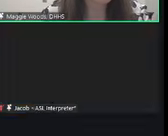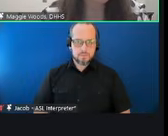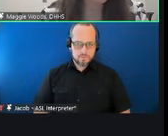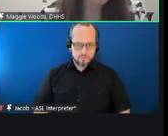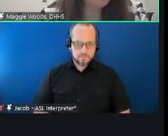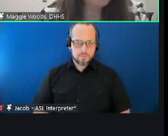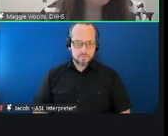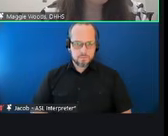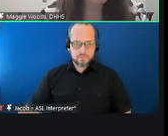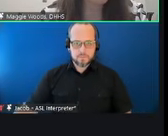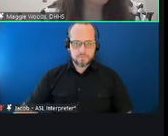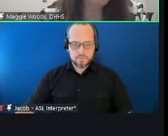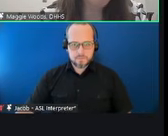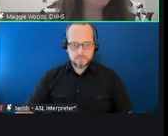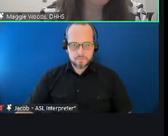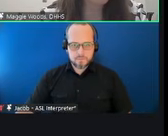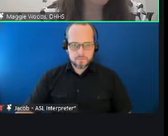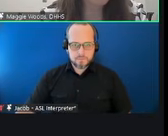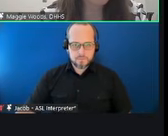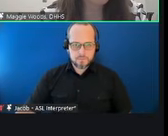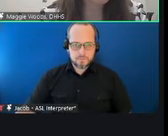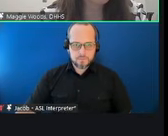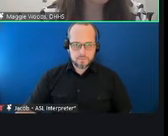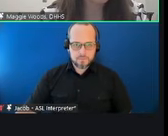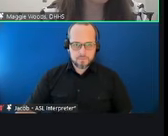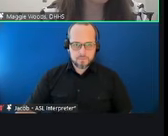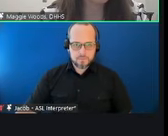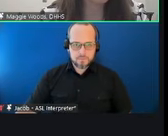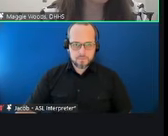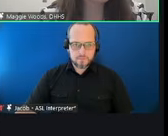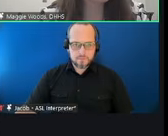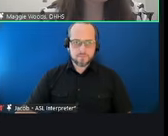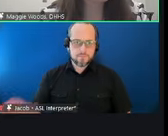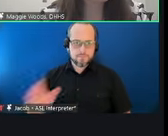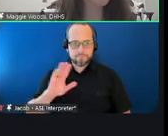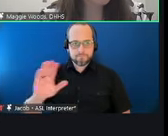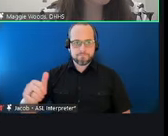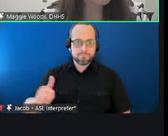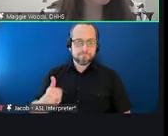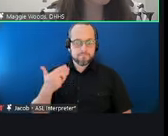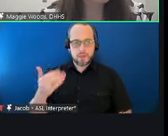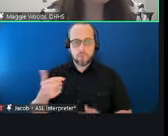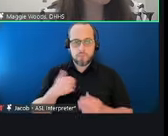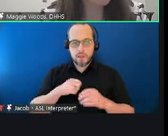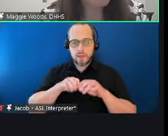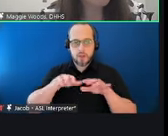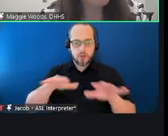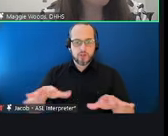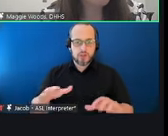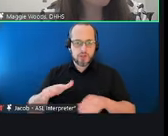our hub leads will complete their action plans. Um, we will be launching a rural health innovation